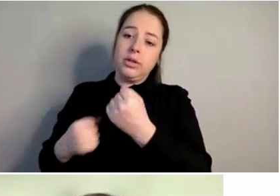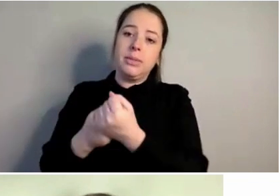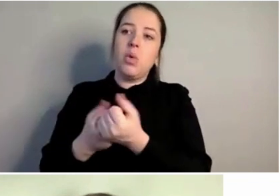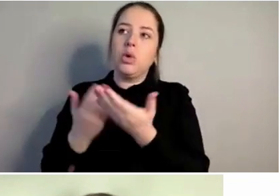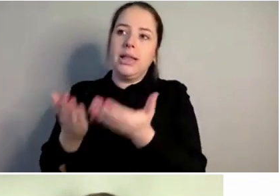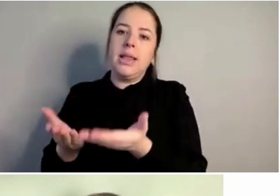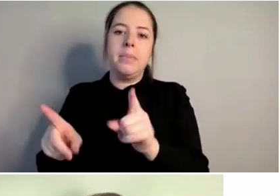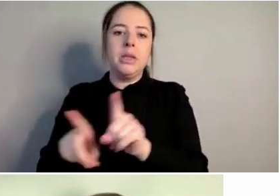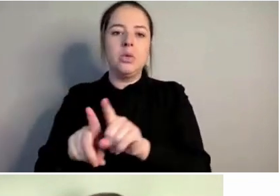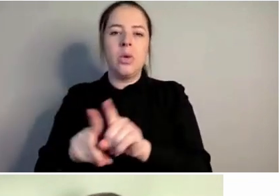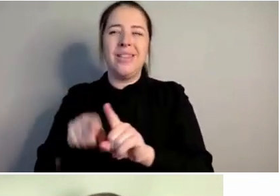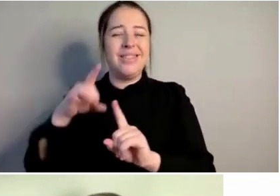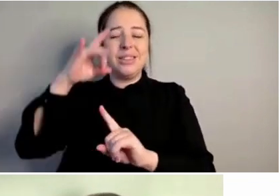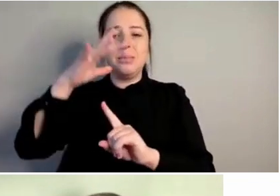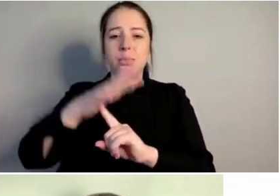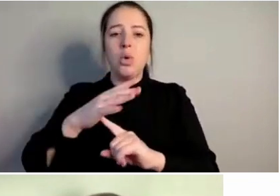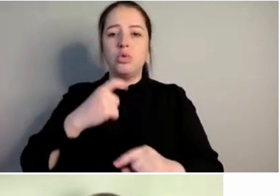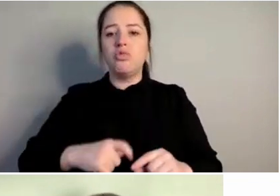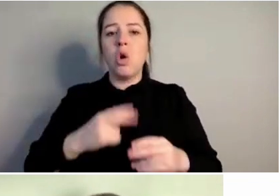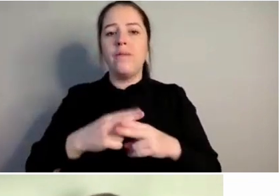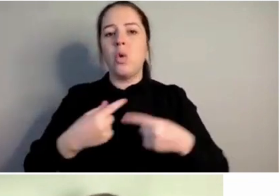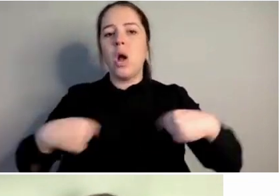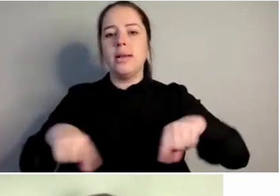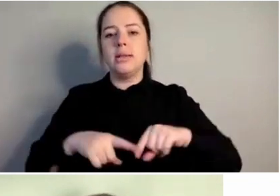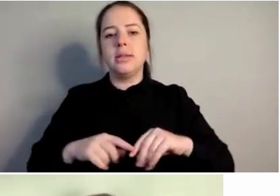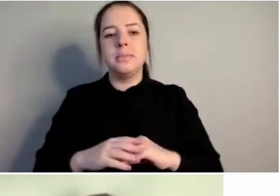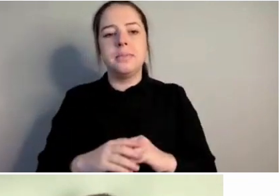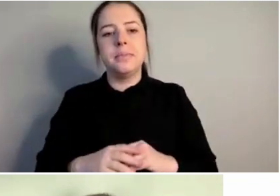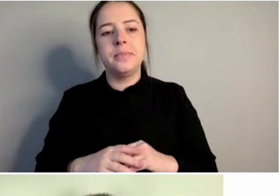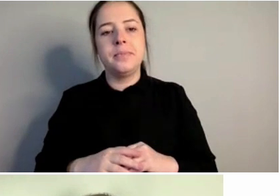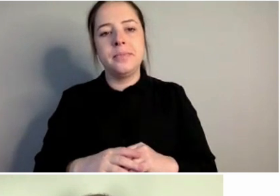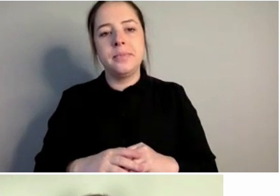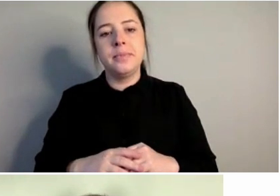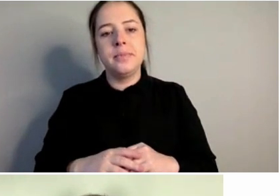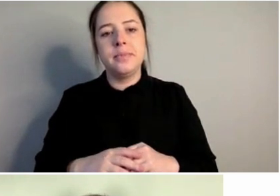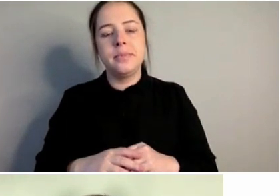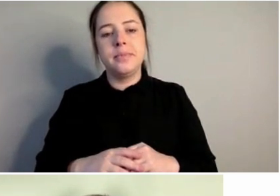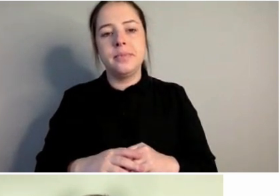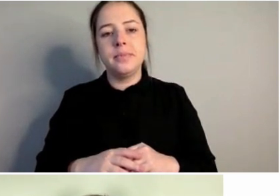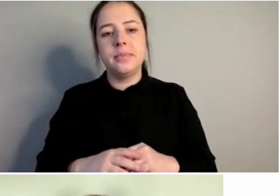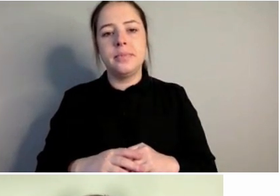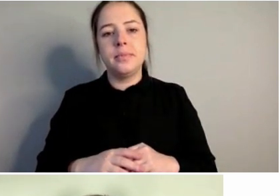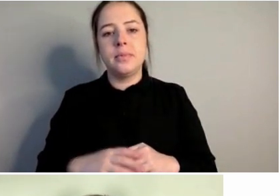I think is an important role for us in terms of how we work collaboratively